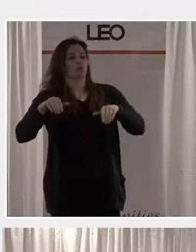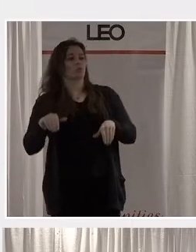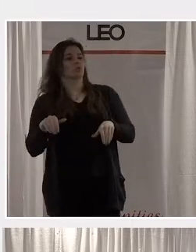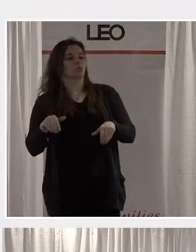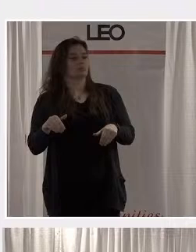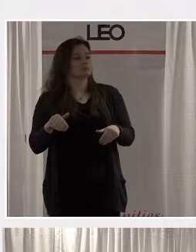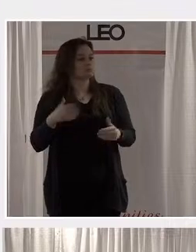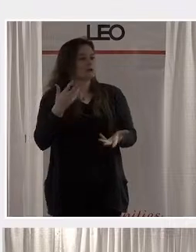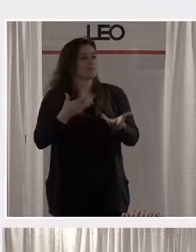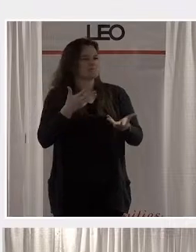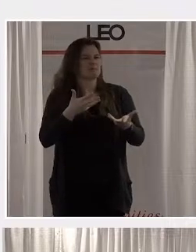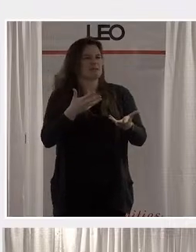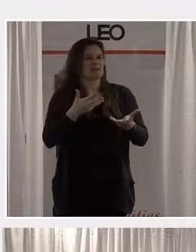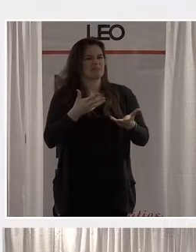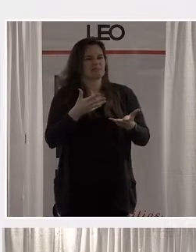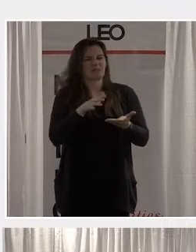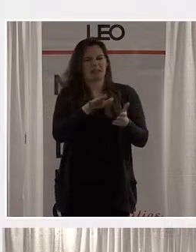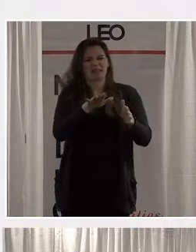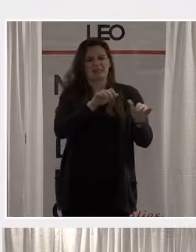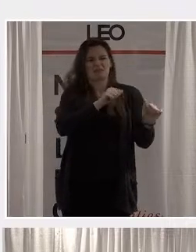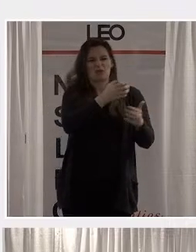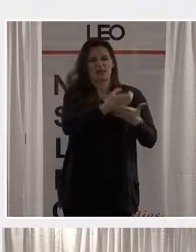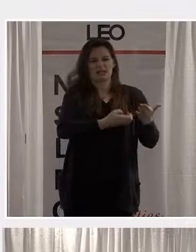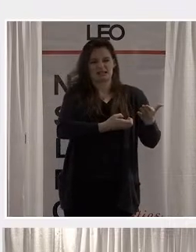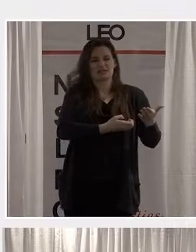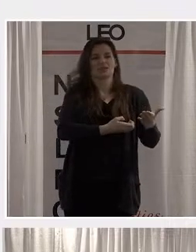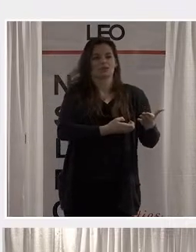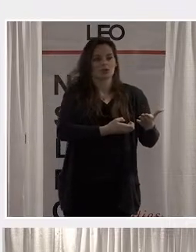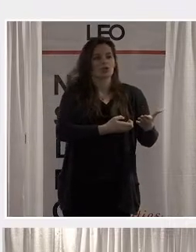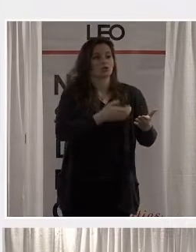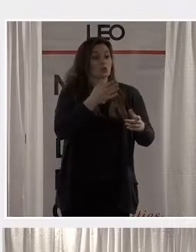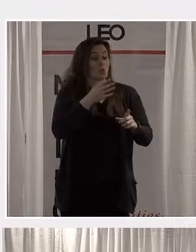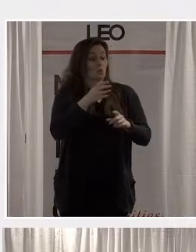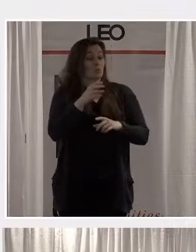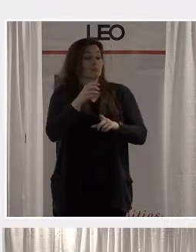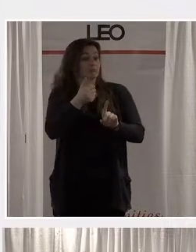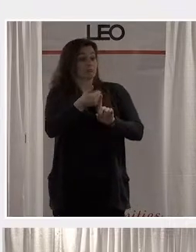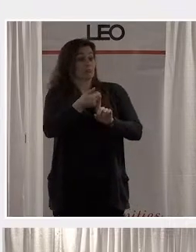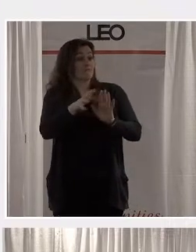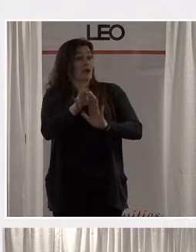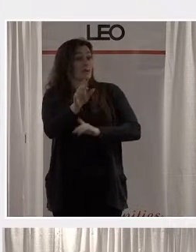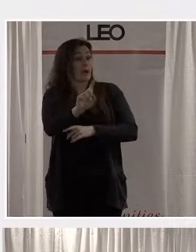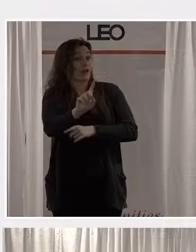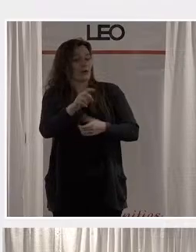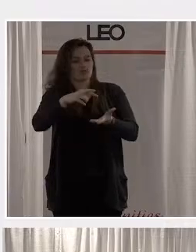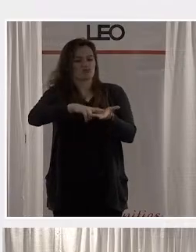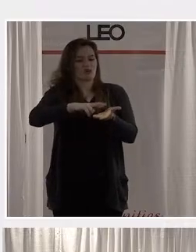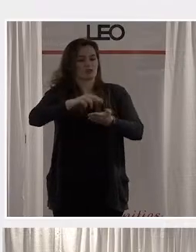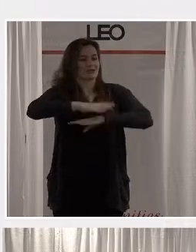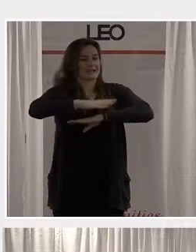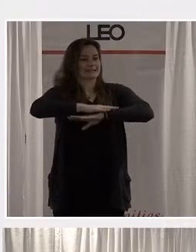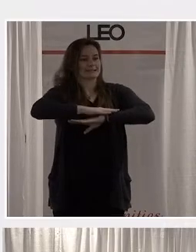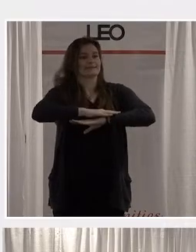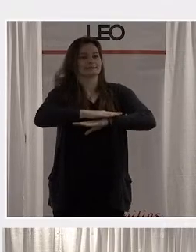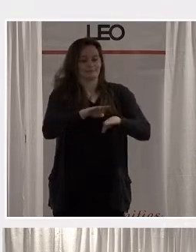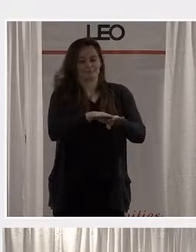LIKELY AT THE MOMENT YOU WILL PROBABLY FIND HER AT THE REGISTRATION DESK TICKING ALL OF THE BOXES.